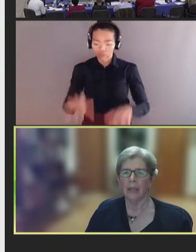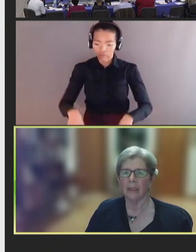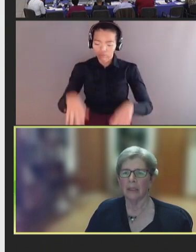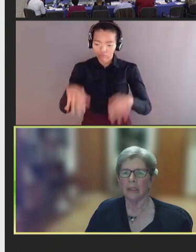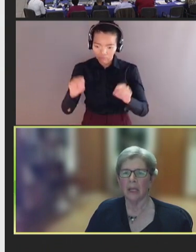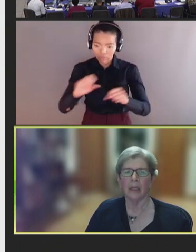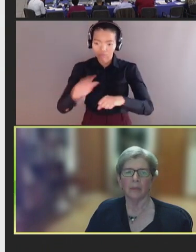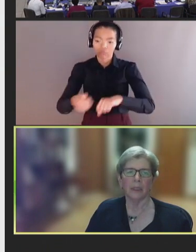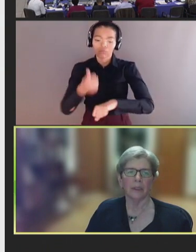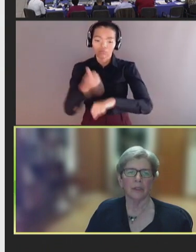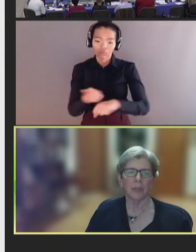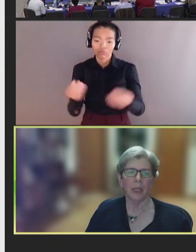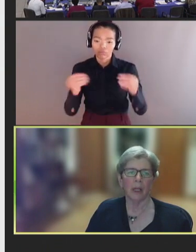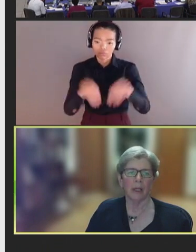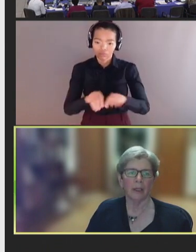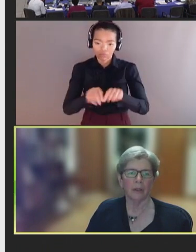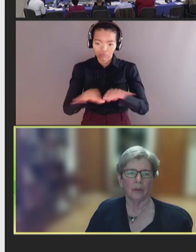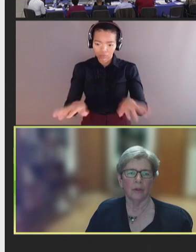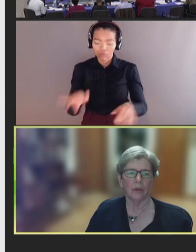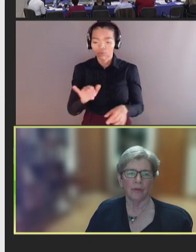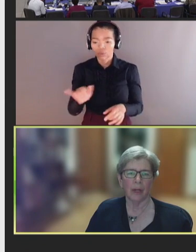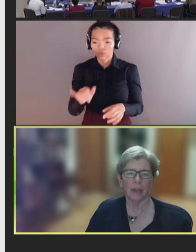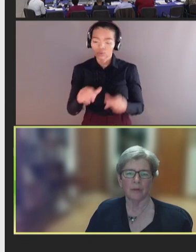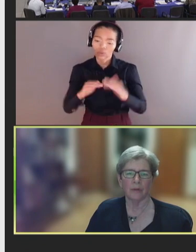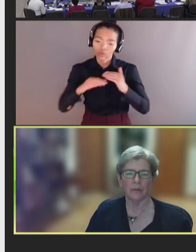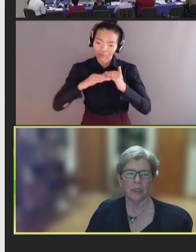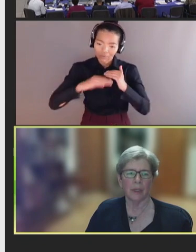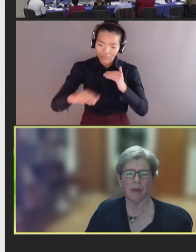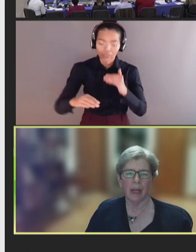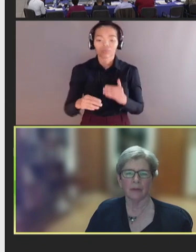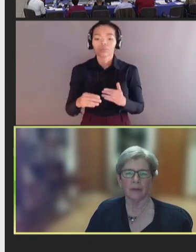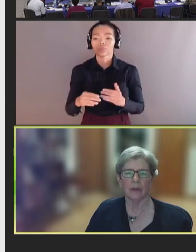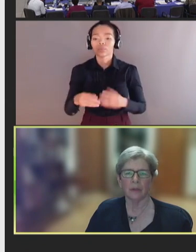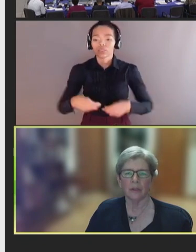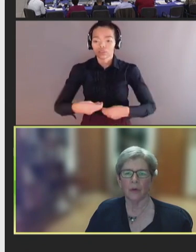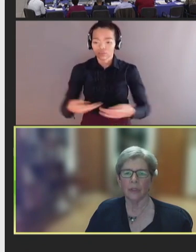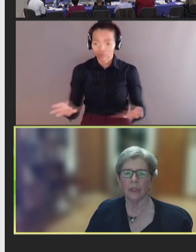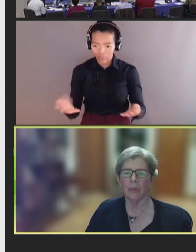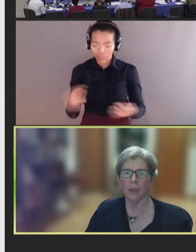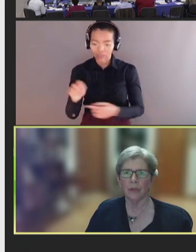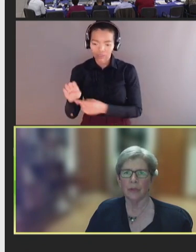and sustainably supply new, effective TB vaccines. And so, it's composed of